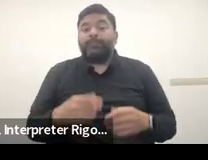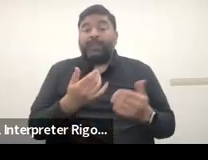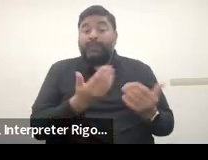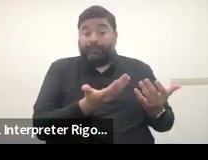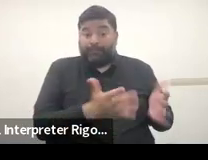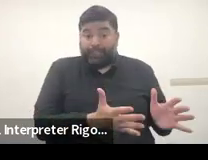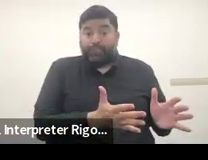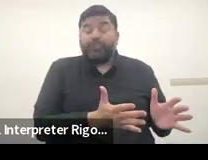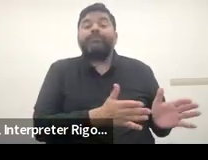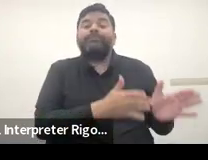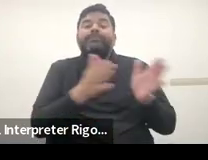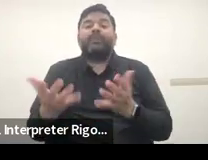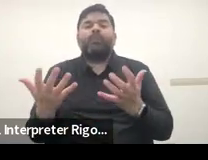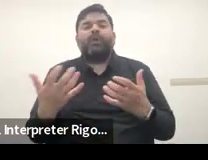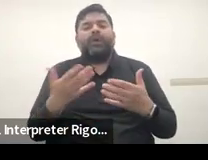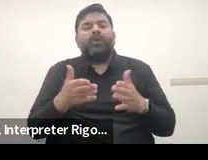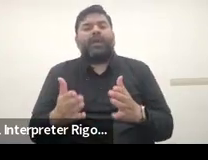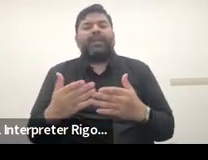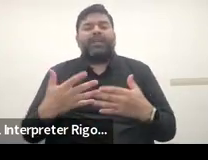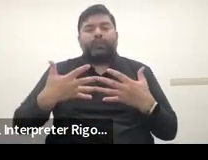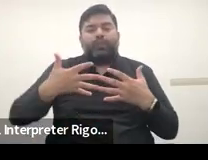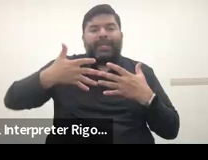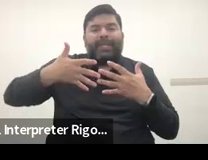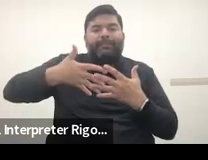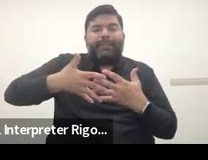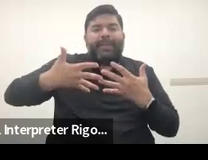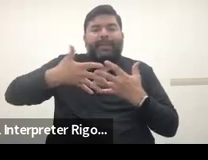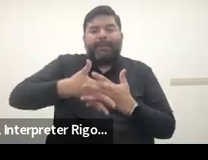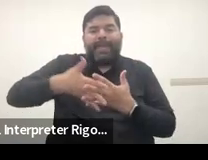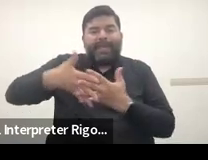a way of embedding each of those signs and for that we use BERT. we use English translations as